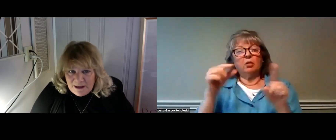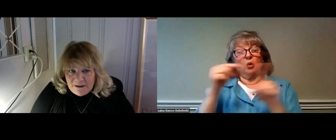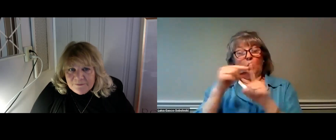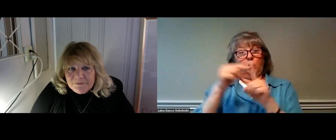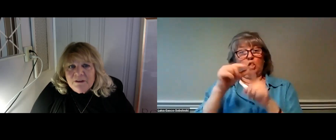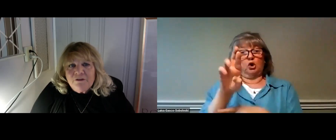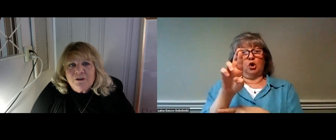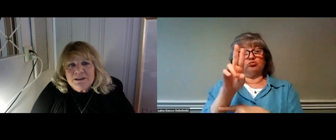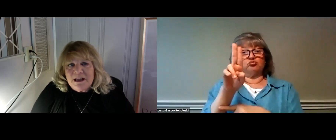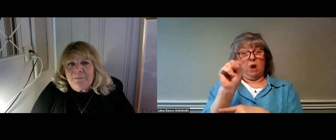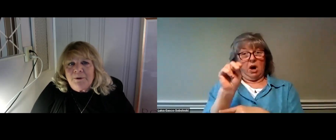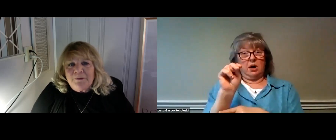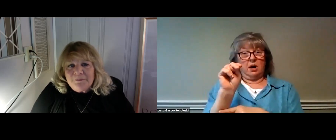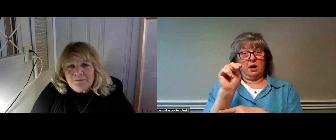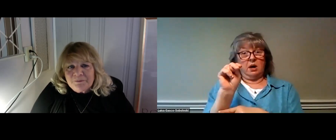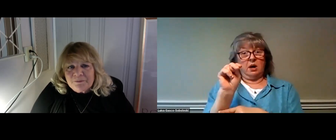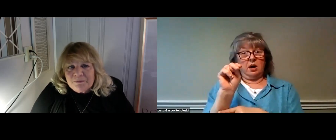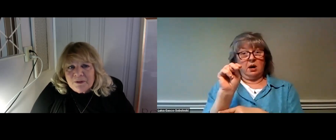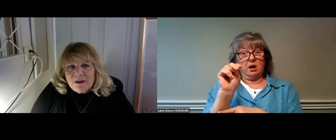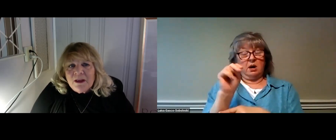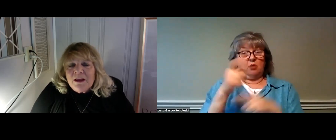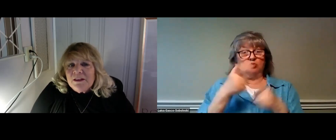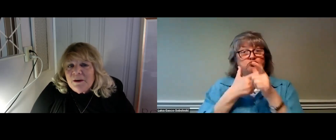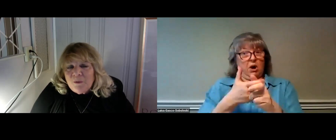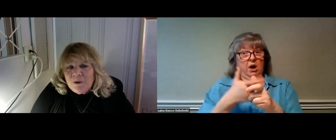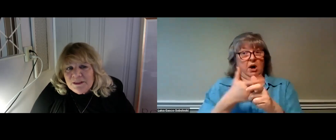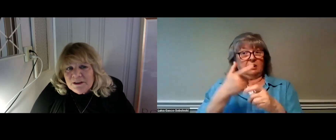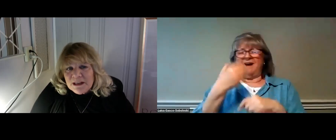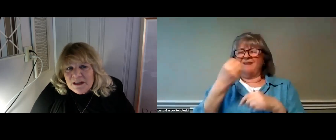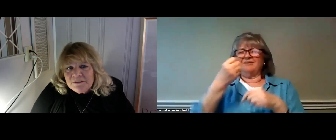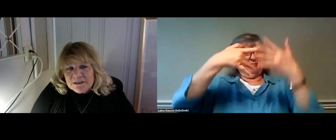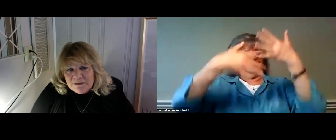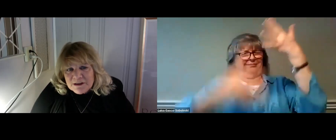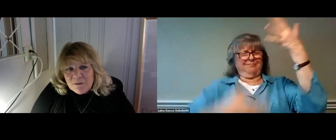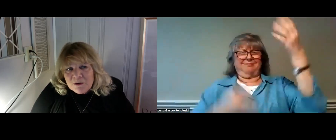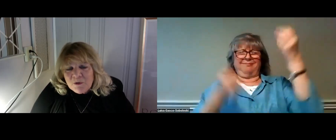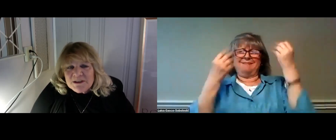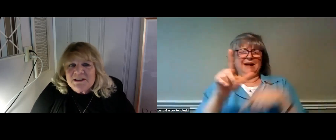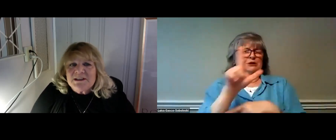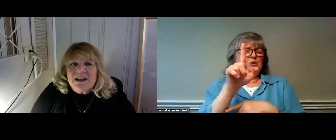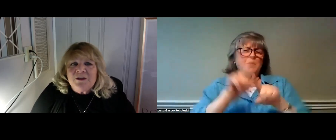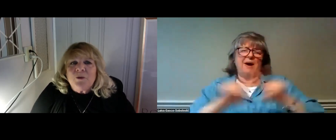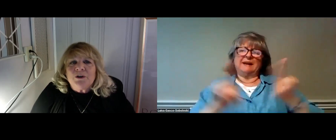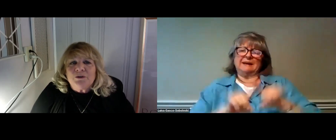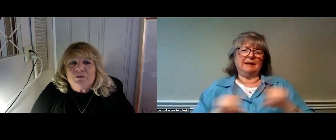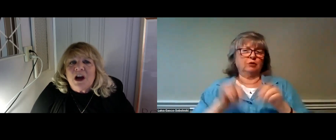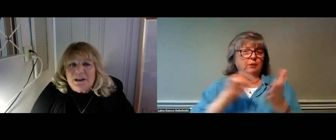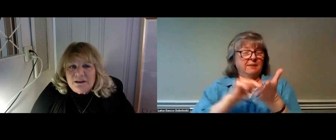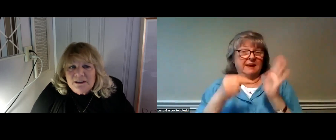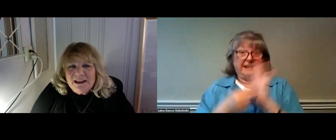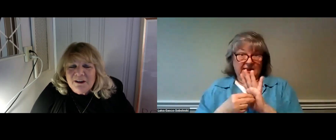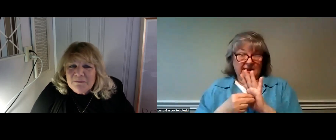For example, if someone wants to say the word 'run',